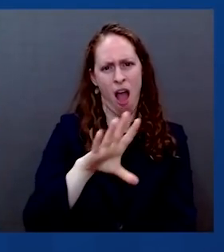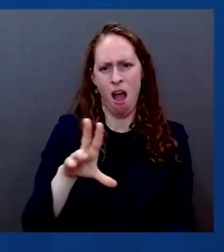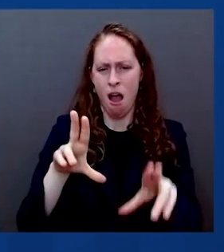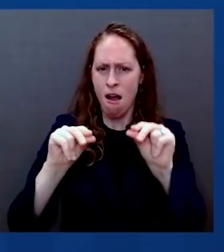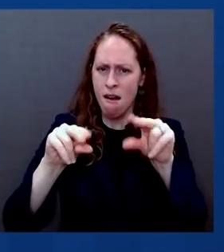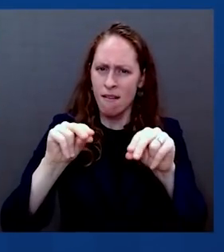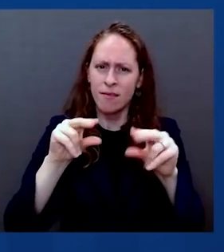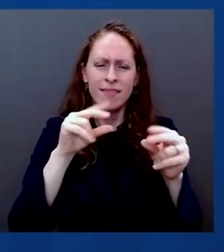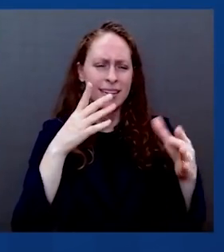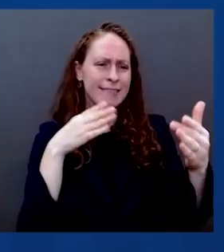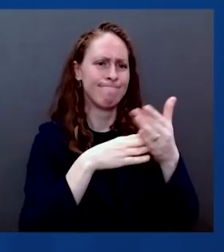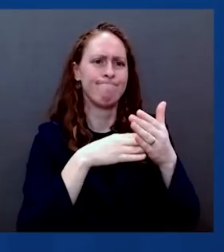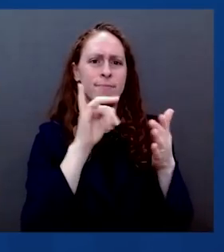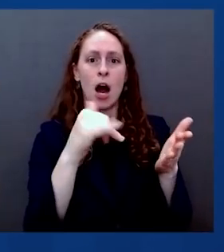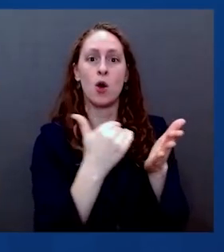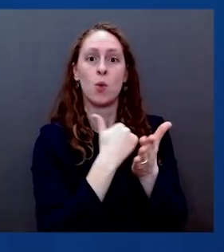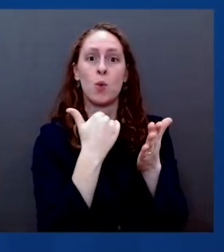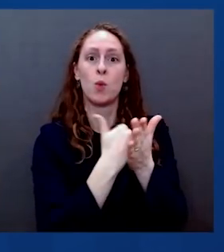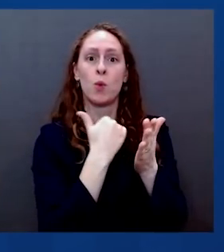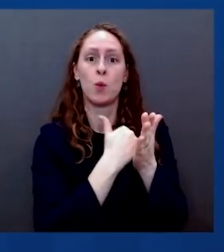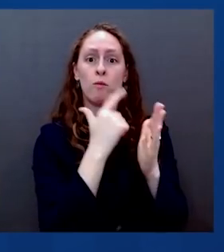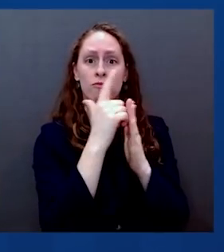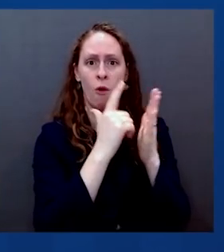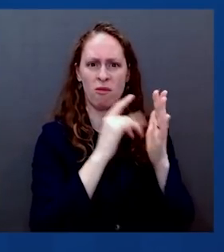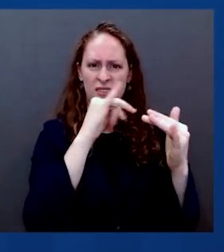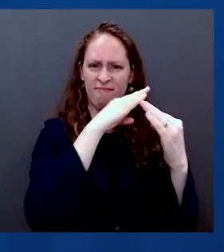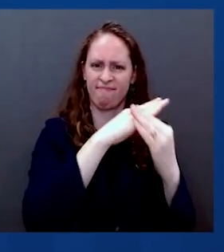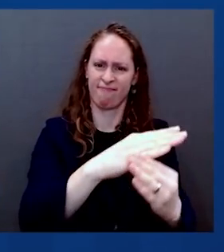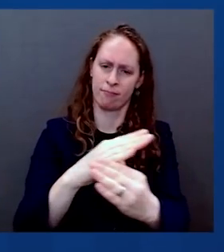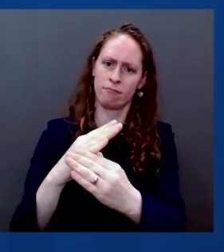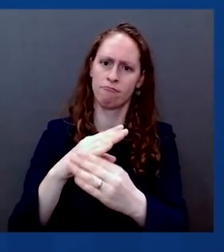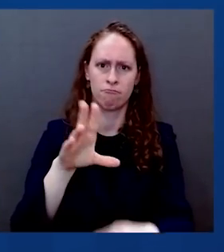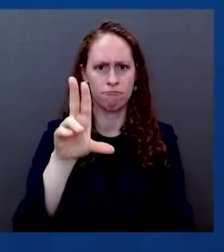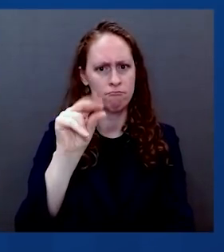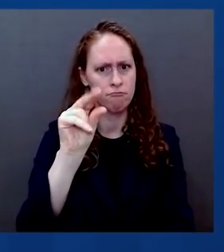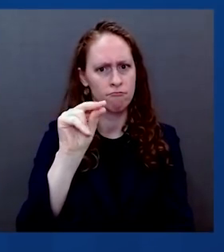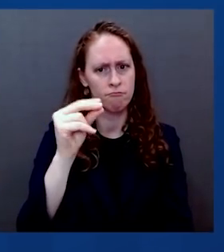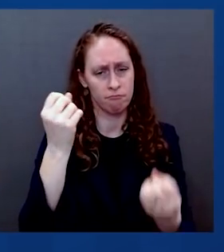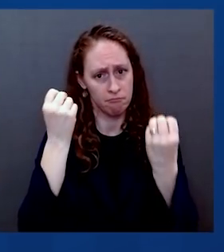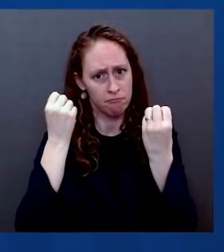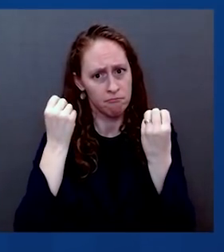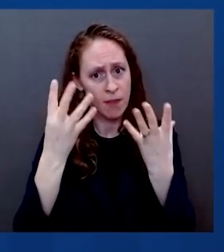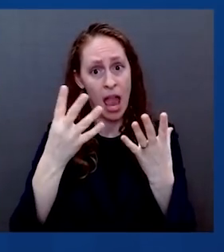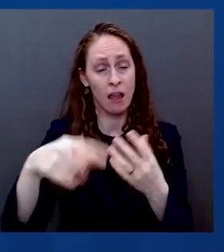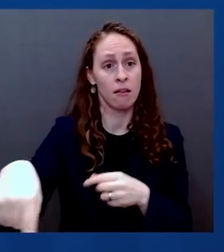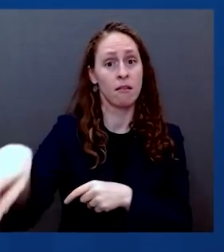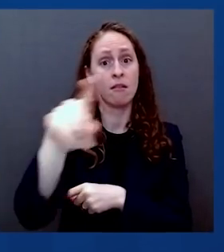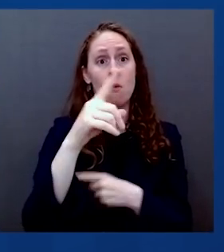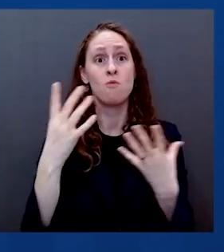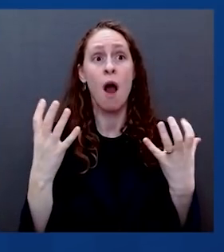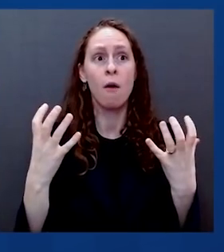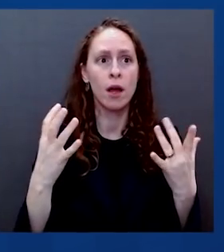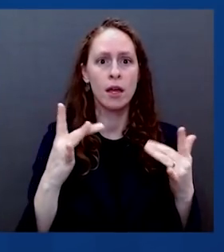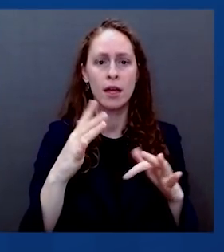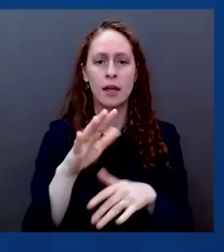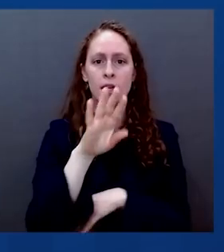And Georgia is not alone. Across our nation, anti voter laws could make it more difficult